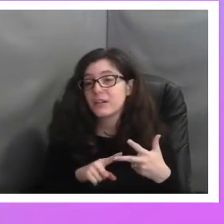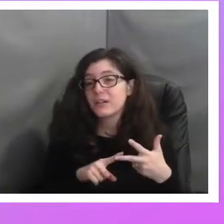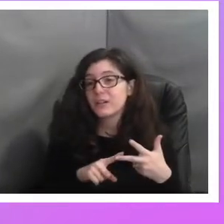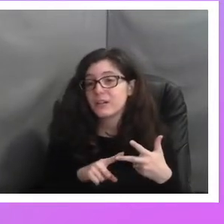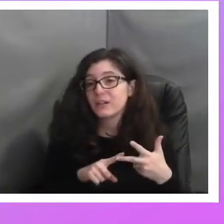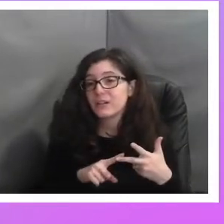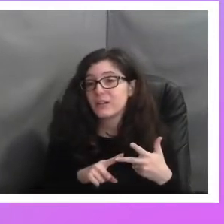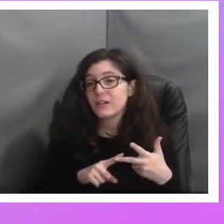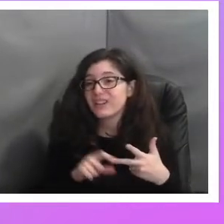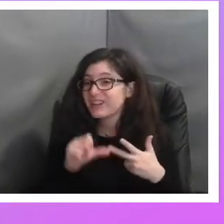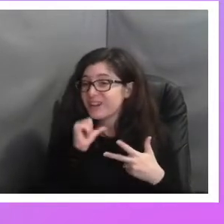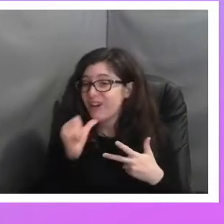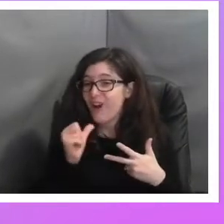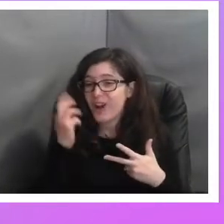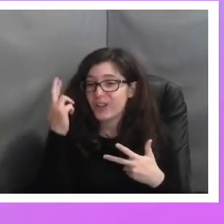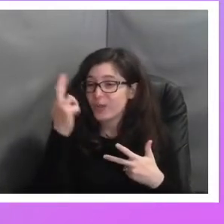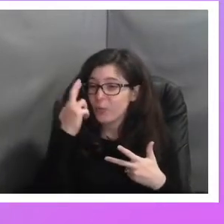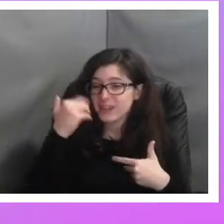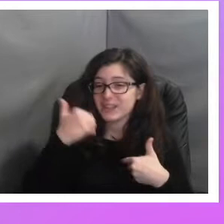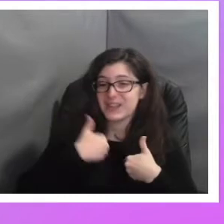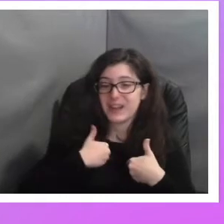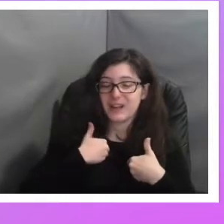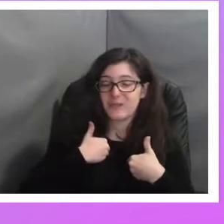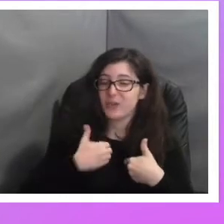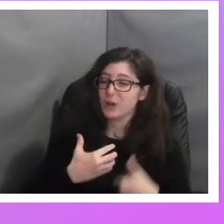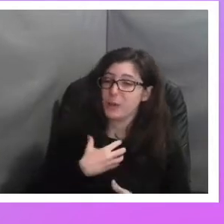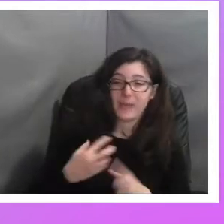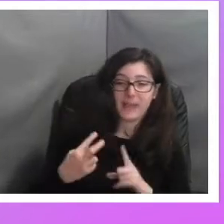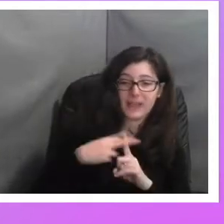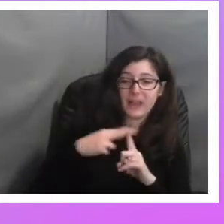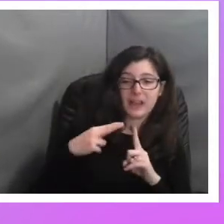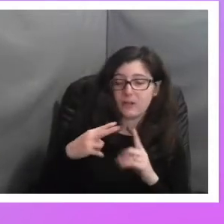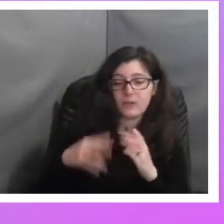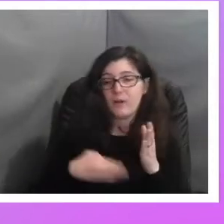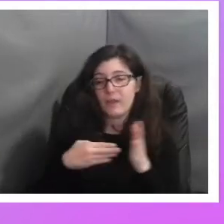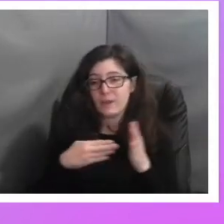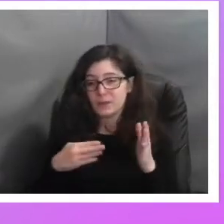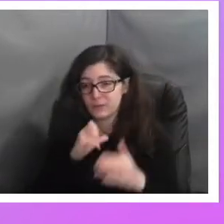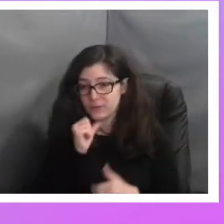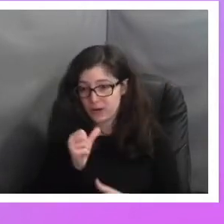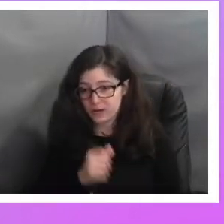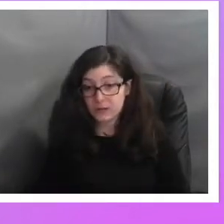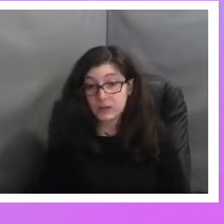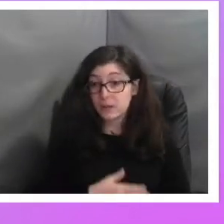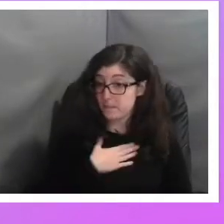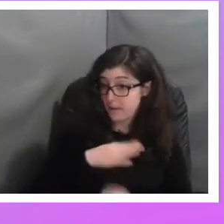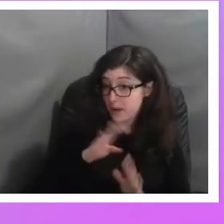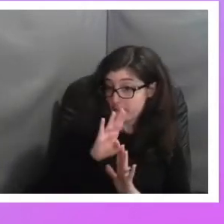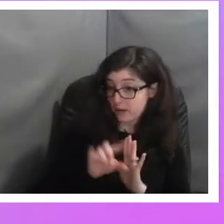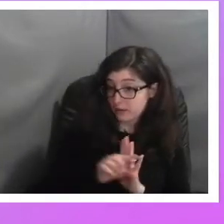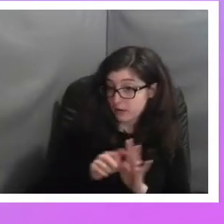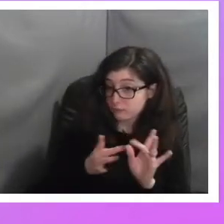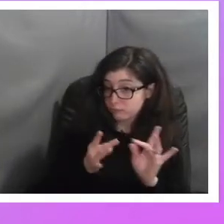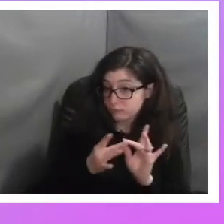for a complaint or a lawsuit. A little bit about my background, I've been doing this a long time,